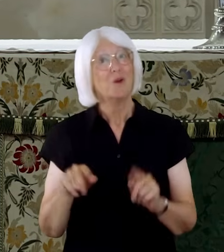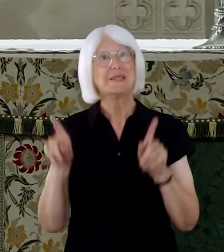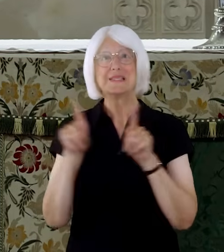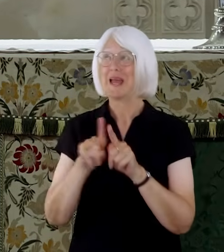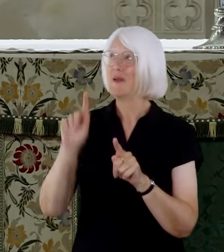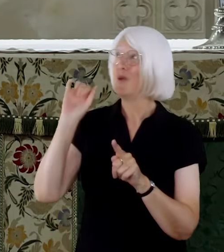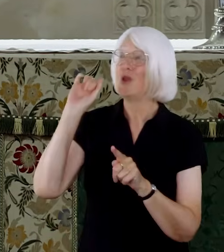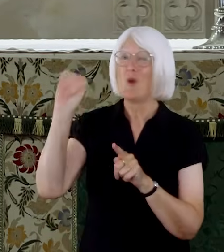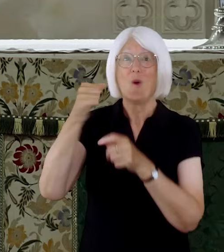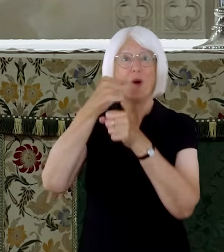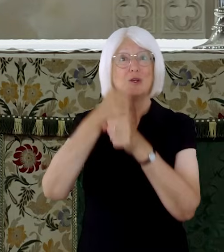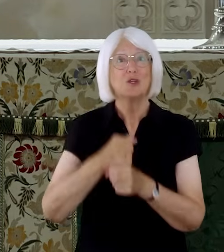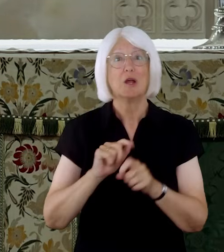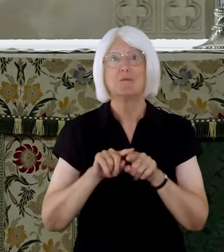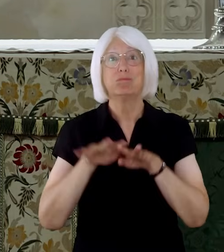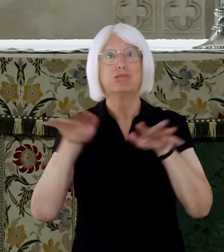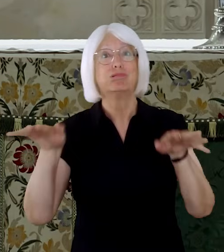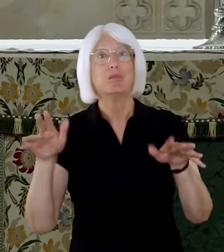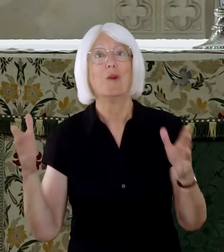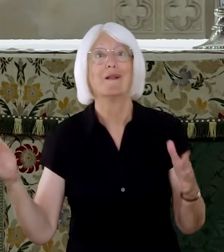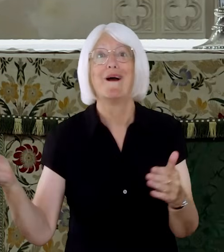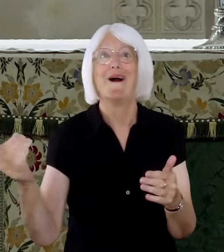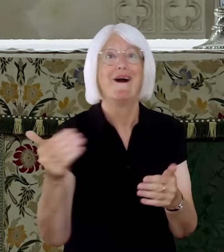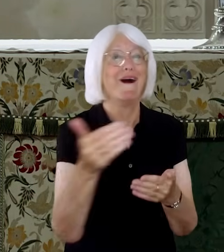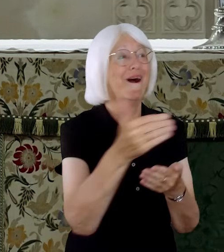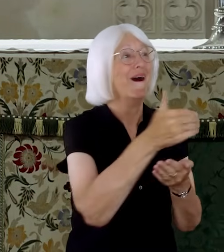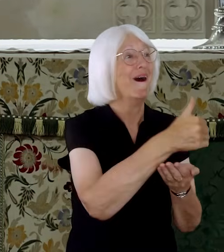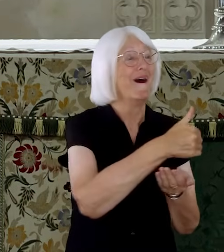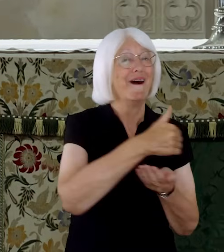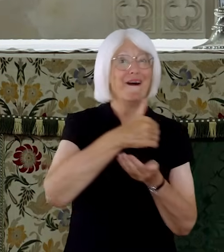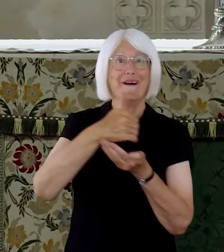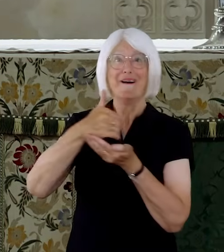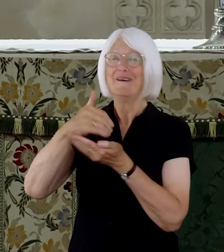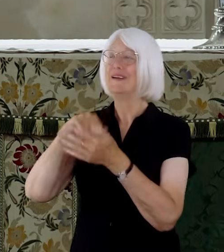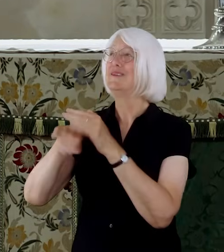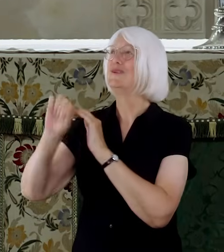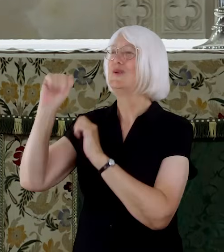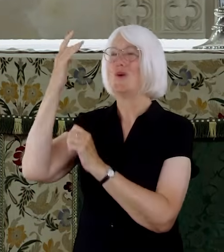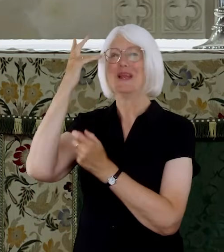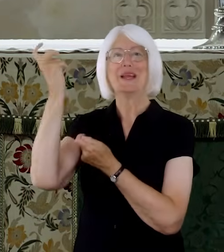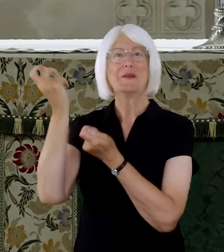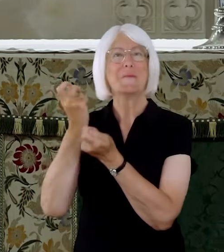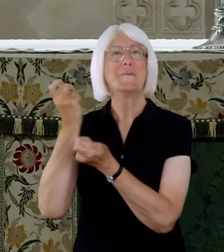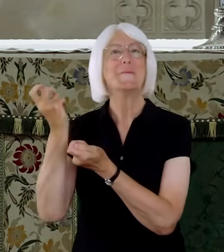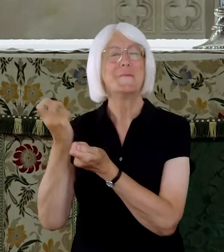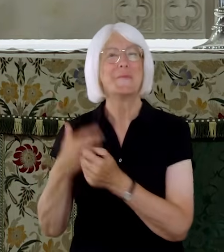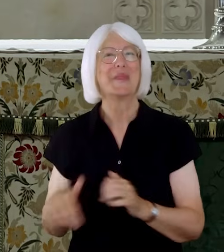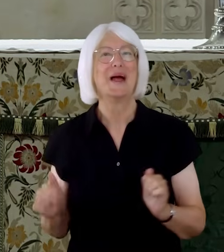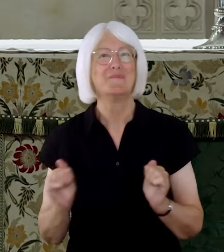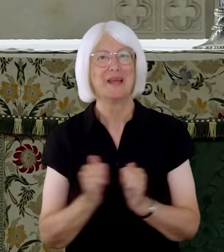may your whole Church soon be gathered together from the corners of the earth into your kingdom.